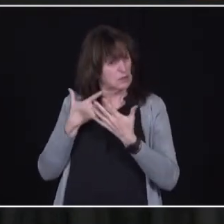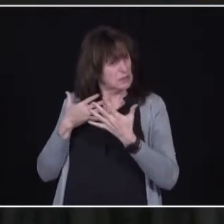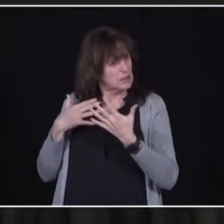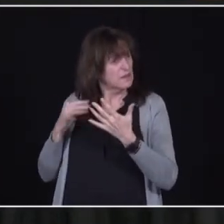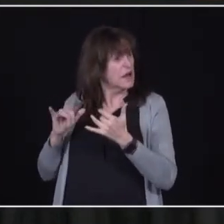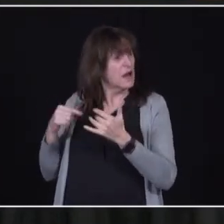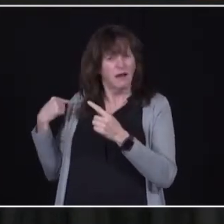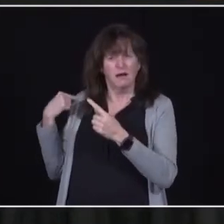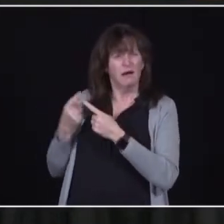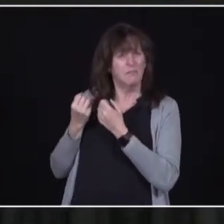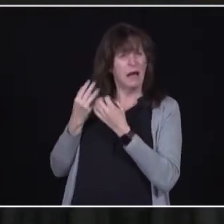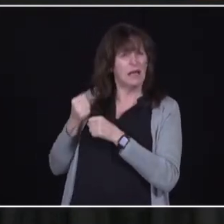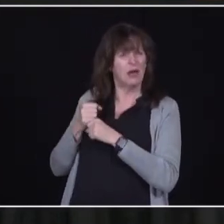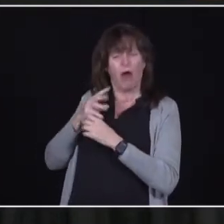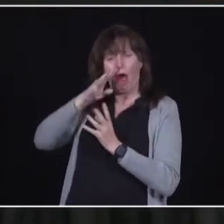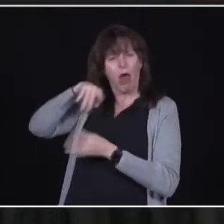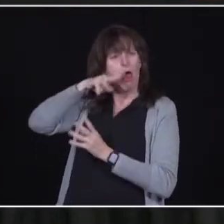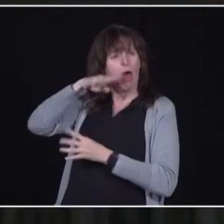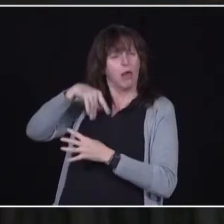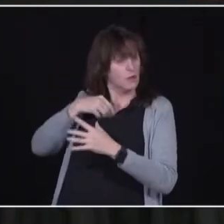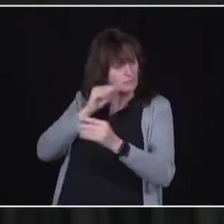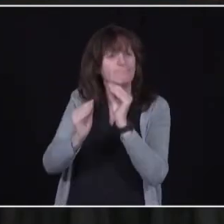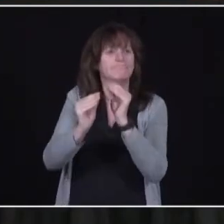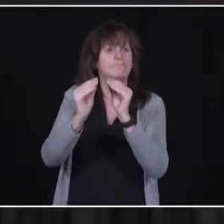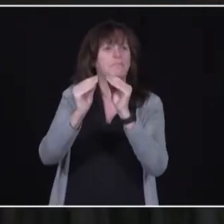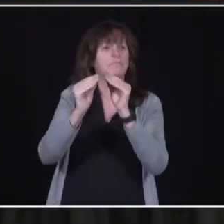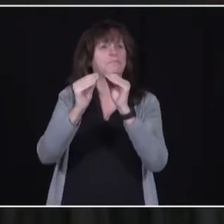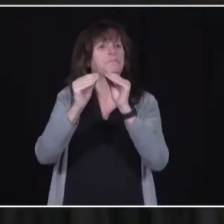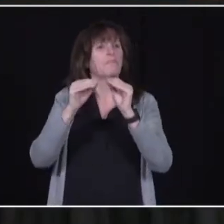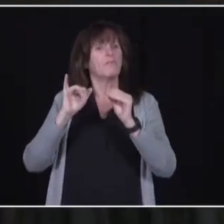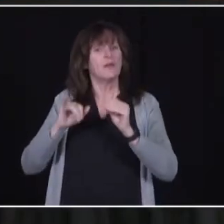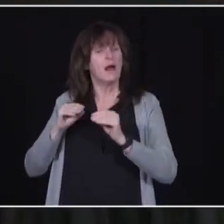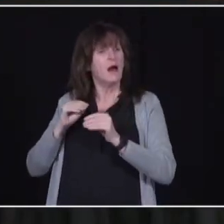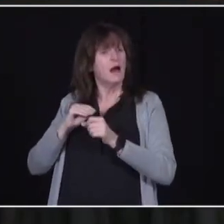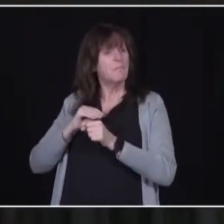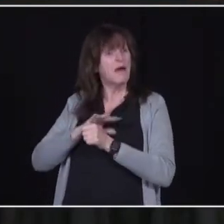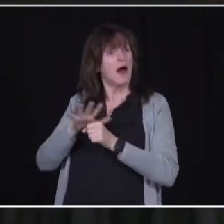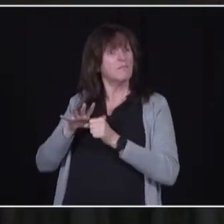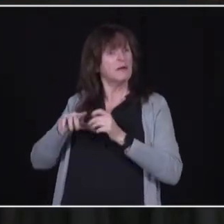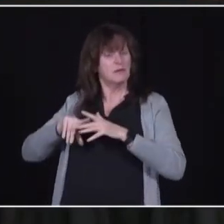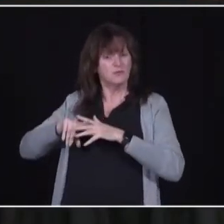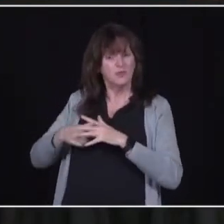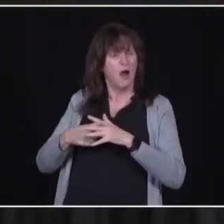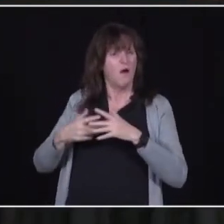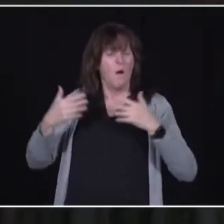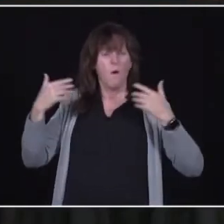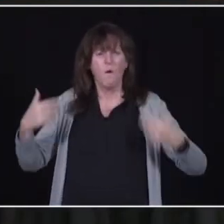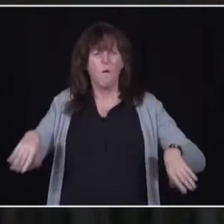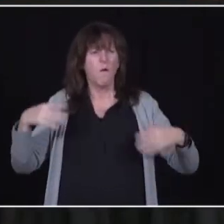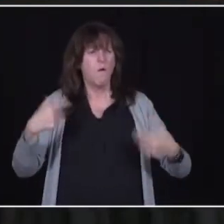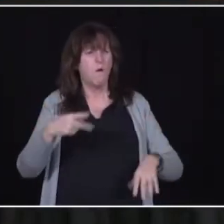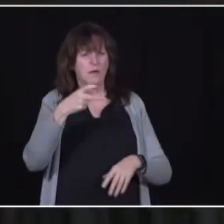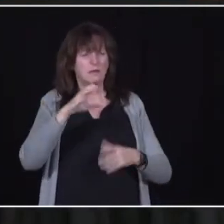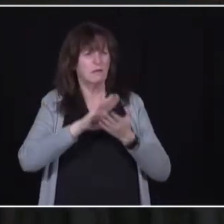correct neck late -- decades of neglect. Our PSW's are carrying a heavy burden